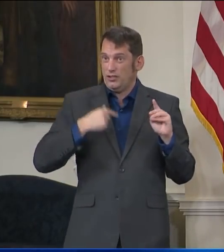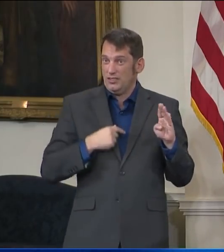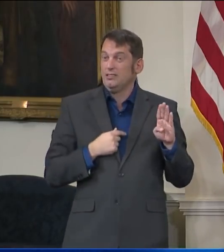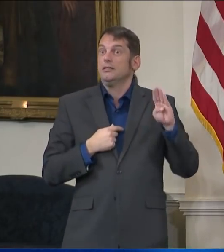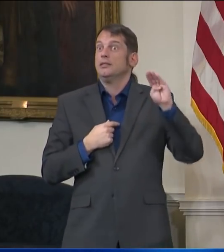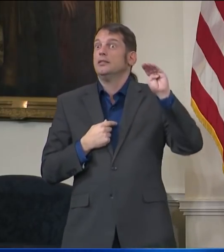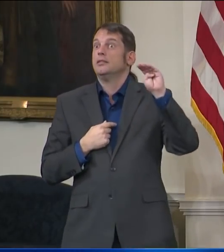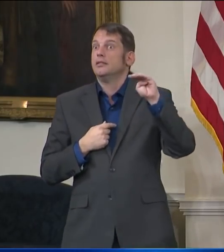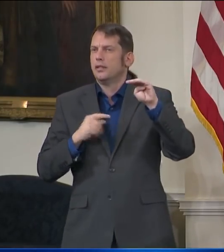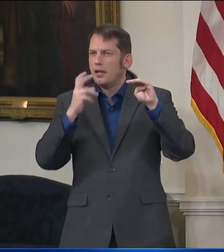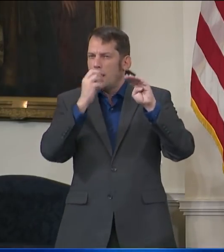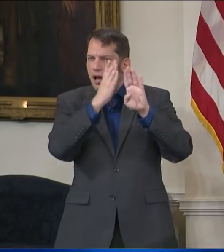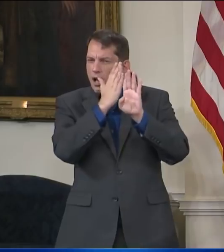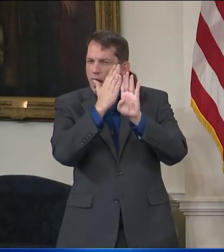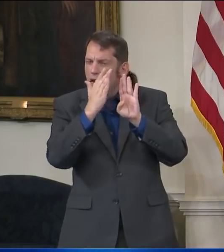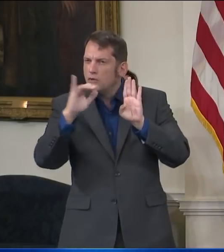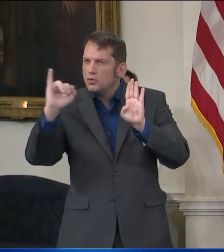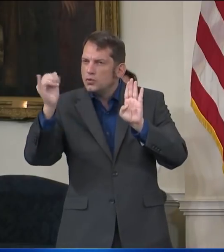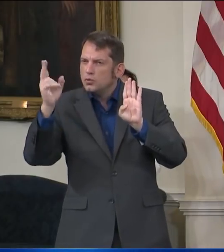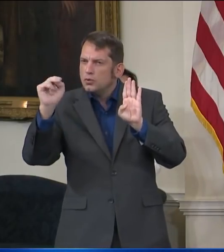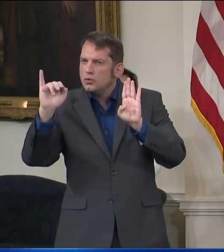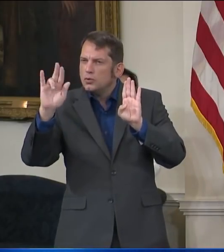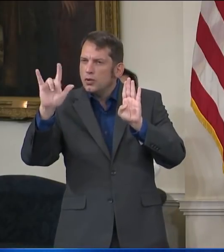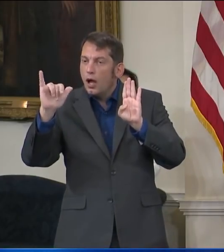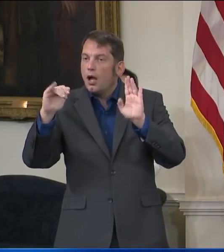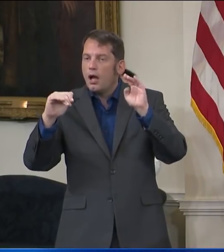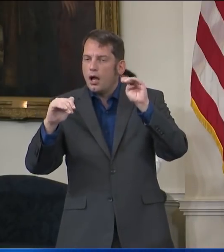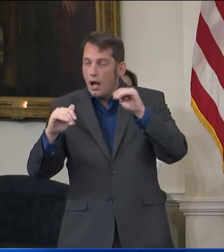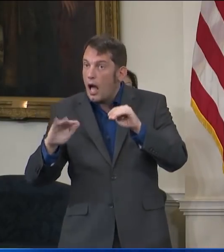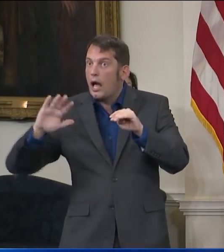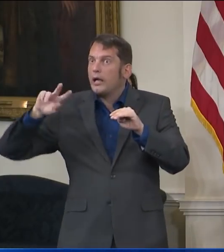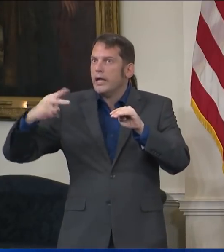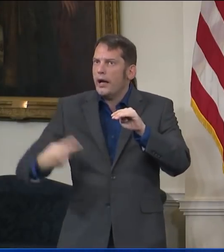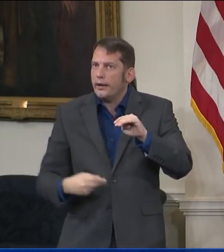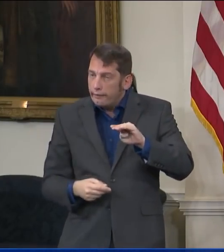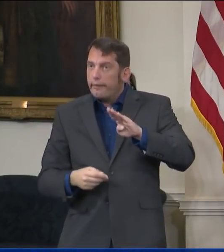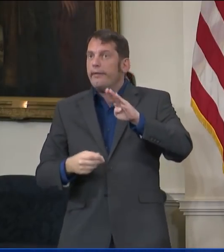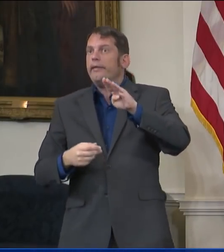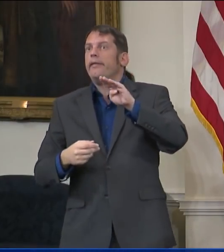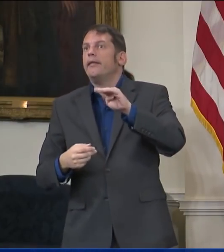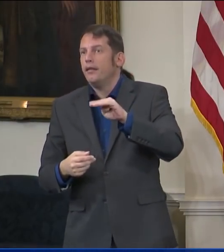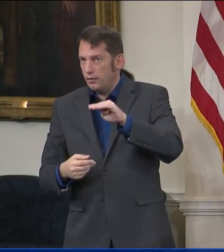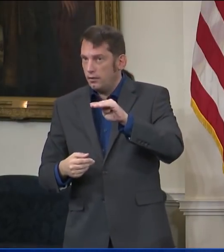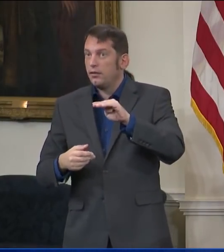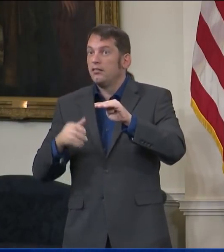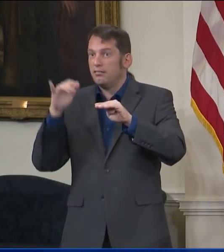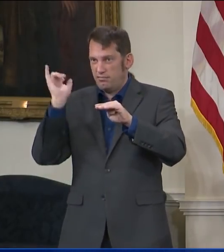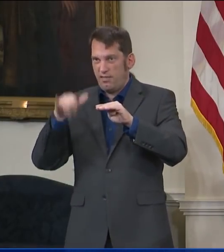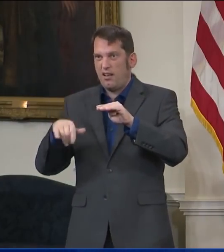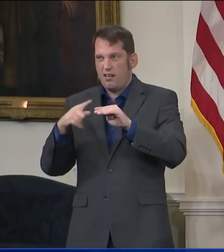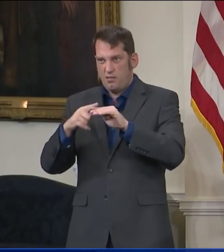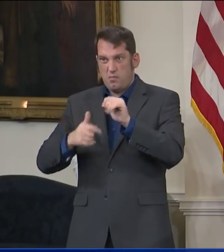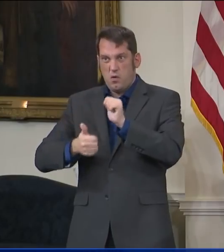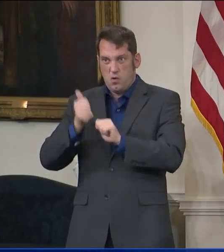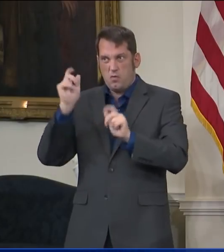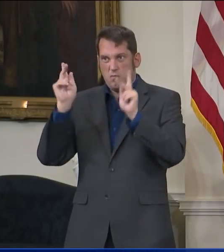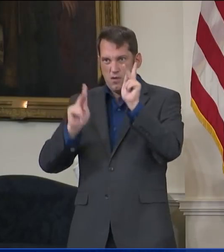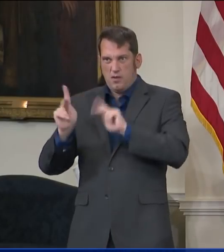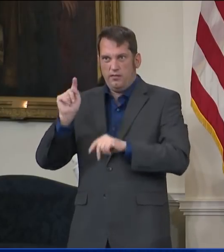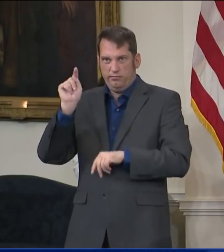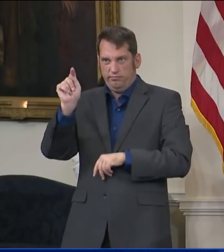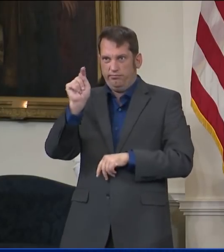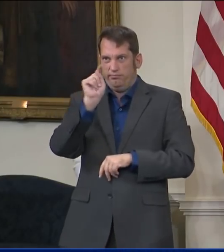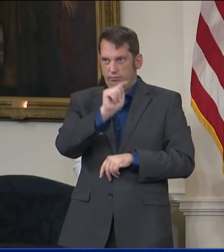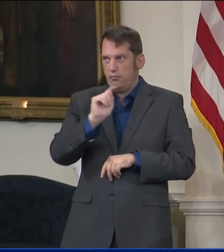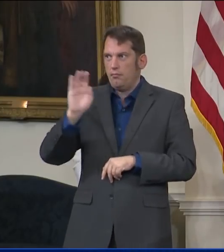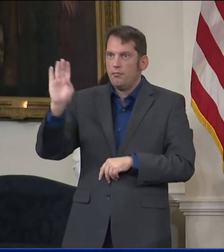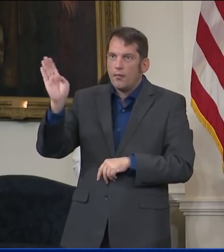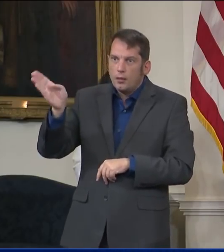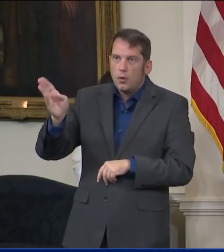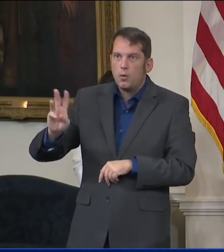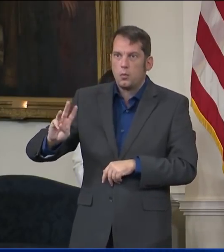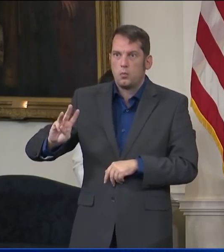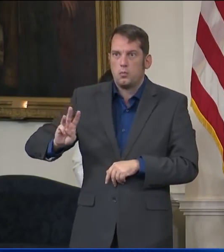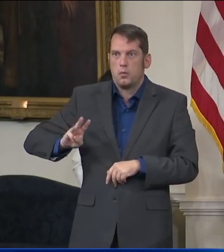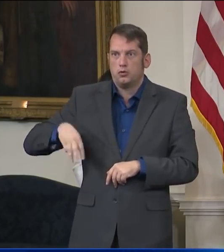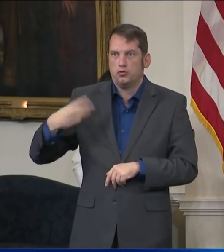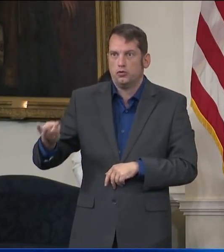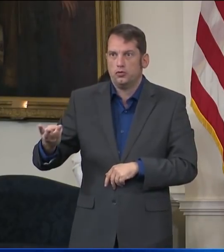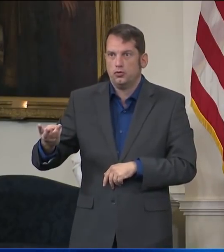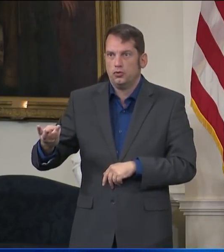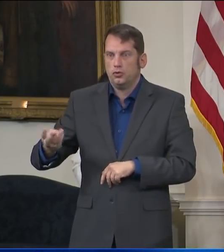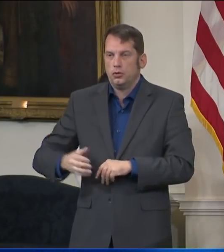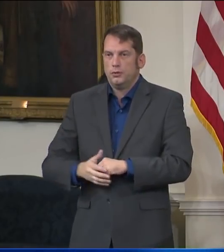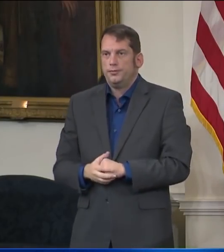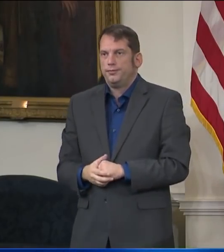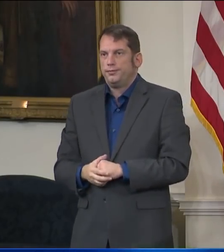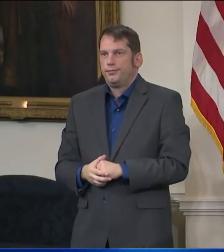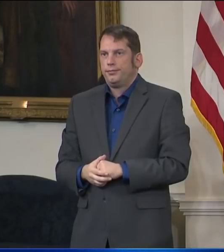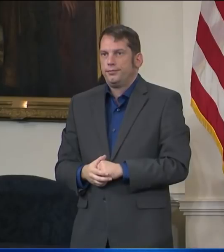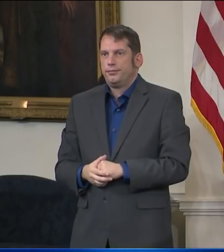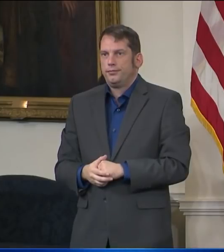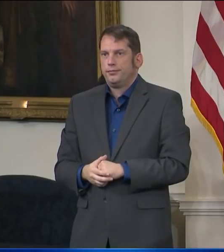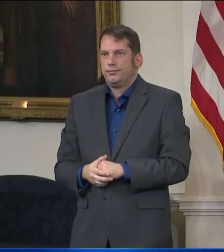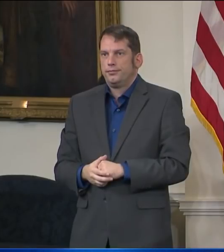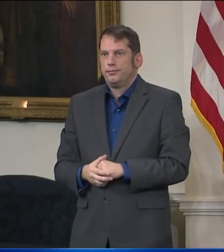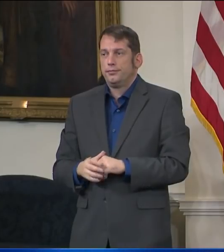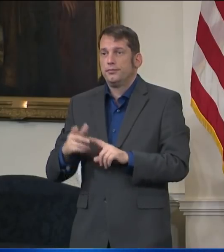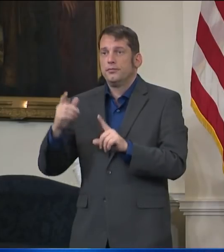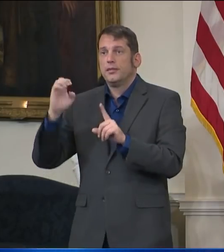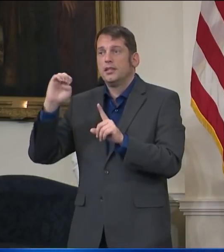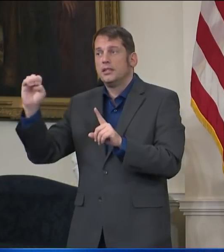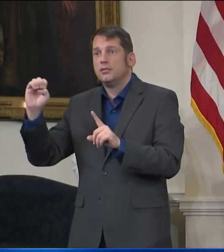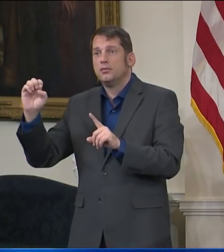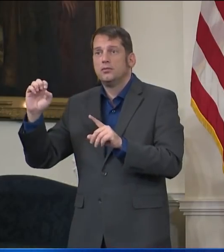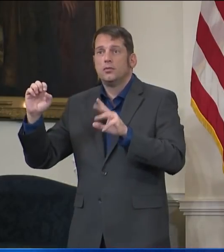WAVELENGTH THAT WE HAD AND JUNE OR JULY IT WAS REALLY MORE OF OUR POPULATION CENTERS NOT JUST OUR URBAN AREAS, BUT OUR SUBURBAN AREAS AND WAS IN THE BALTIMORE WASHINGTON CORRIDOR,